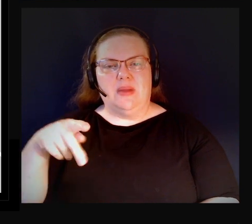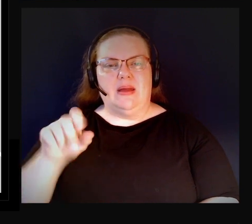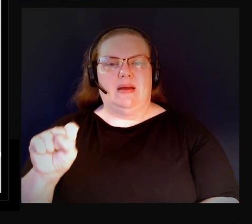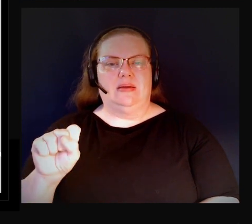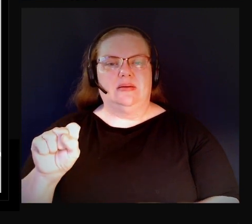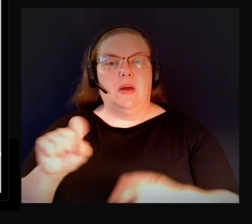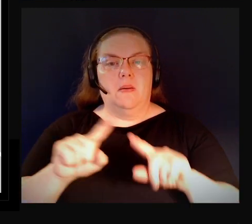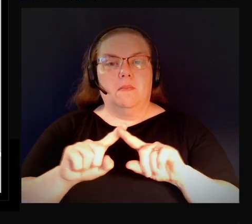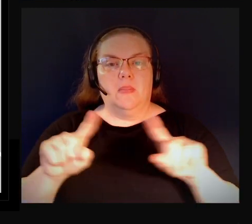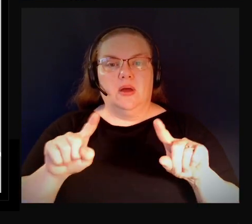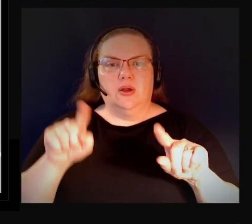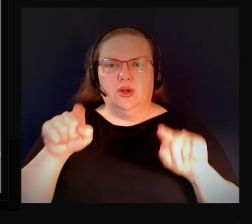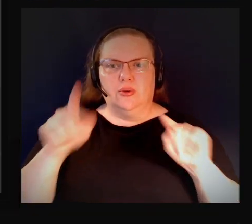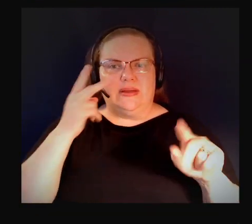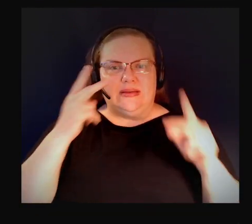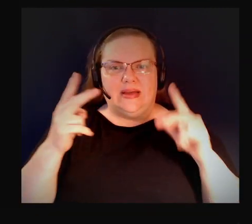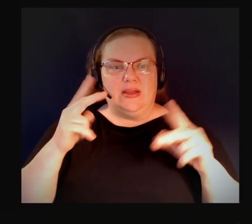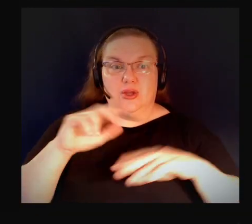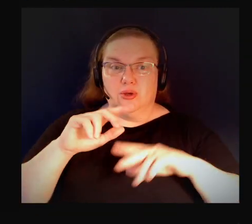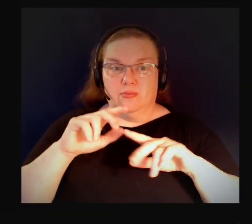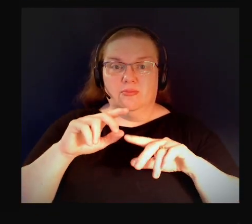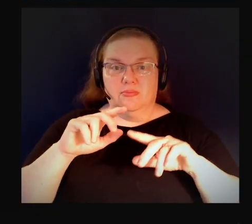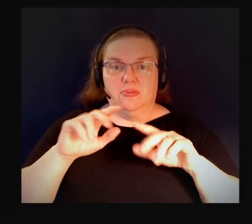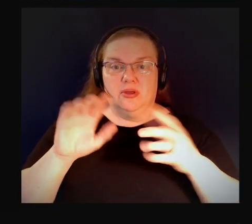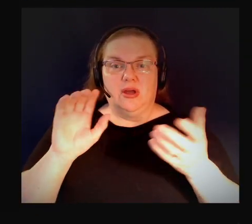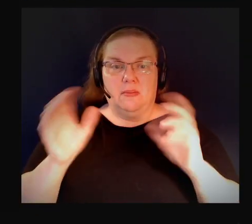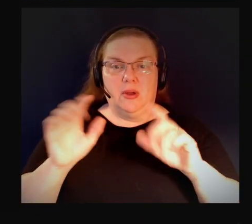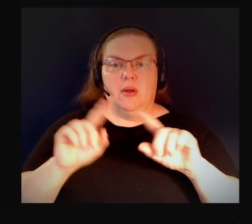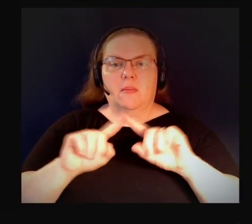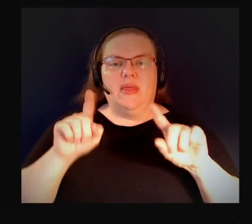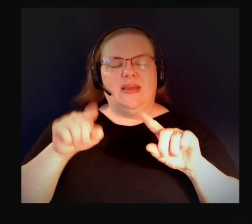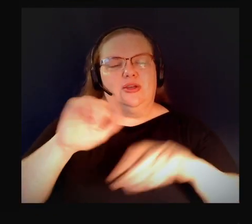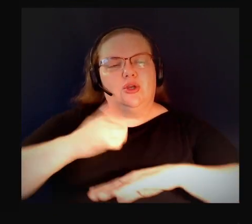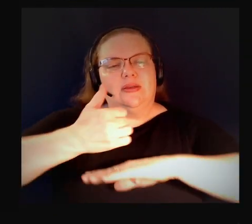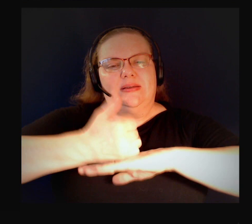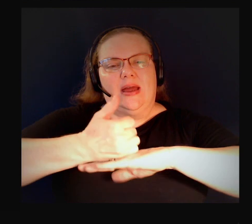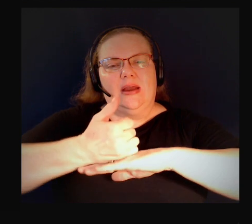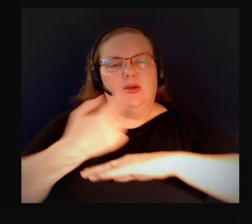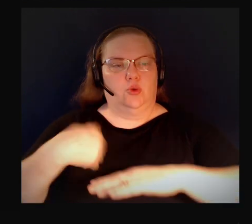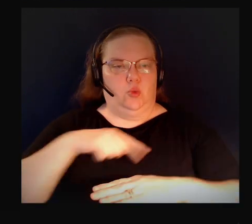compared to the Screen Space version. And here are the settings the team used for ray-traced Ambient Occlusion in HDRP.